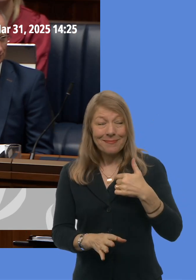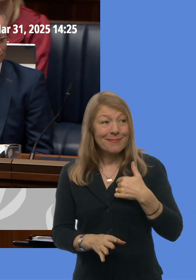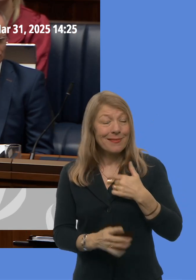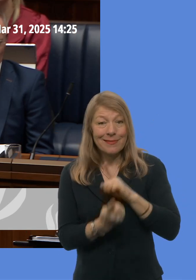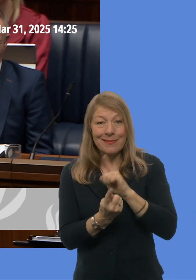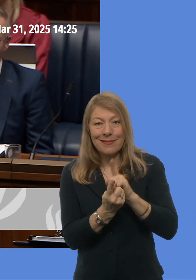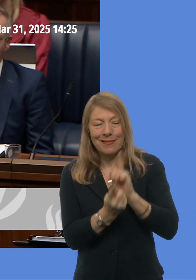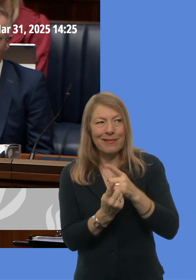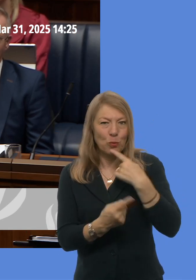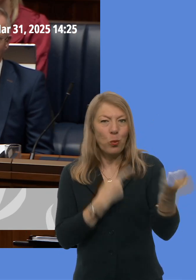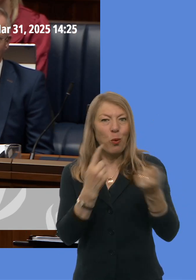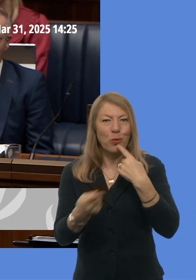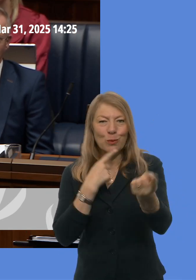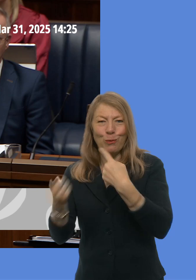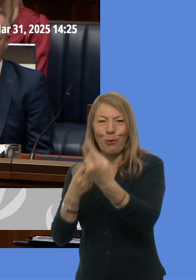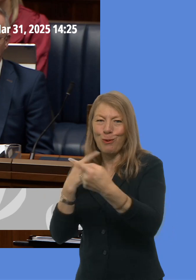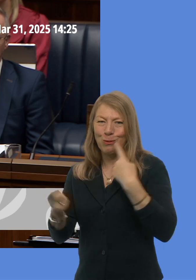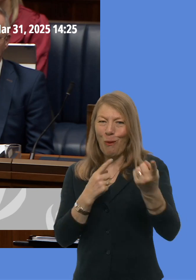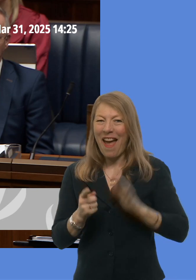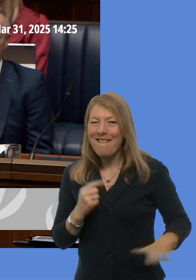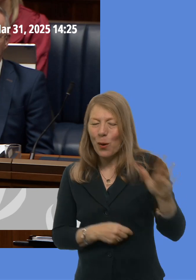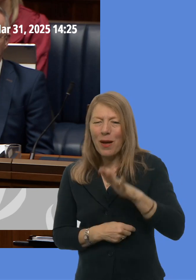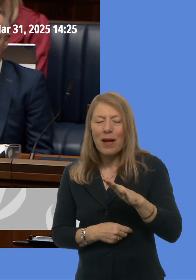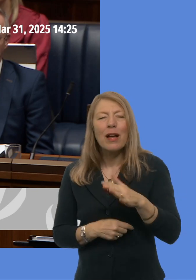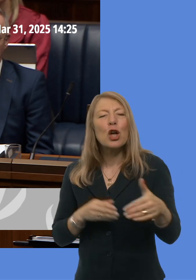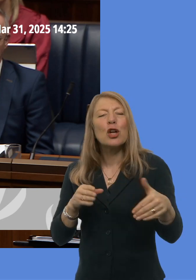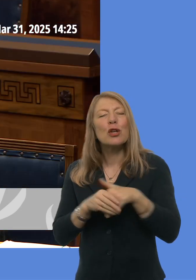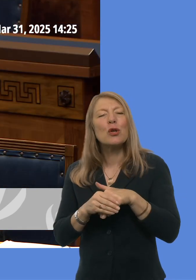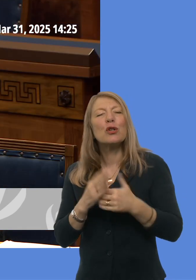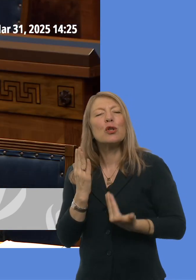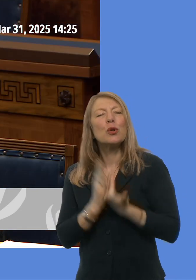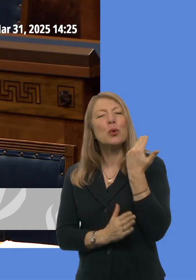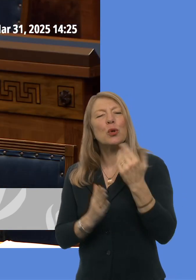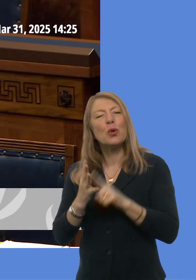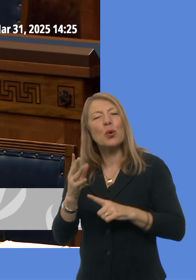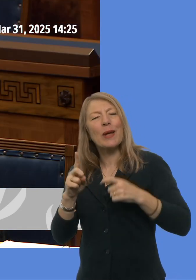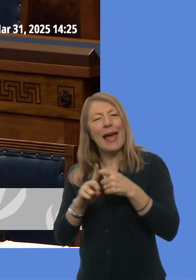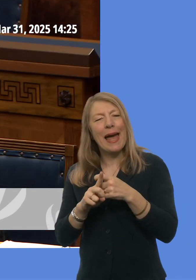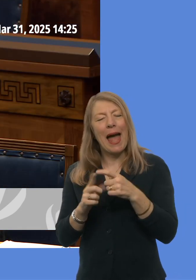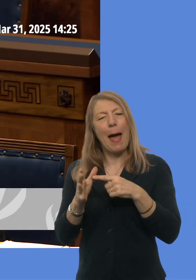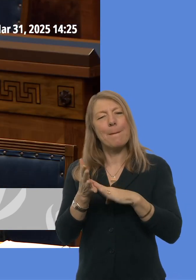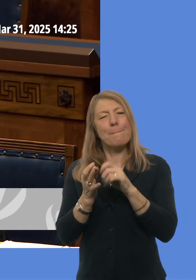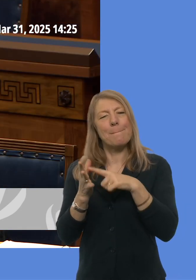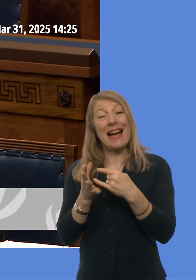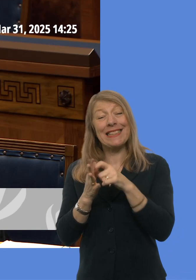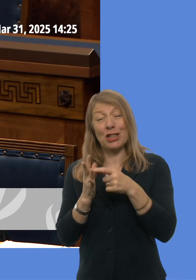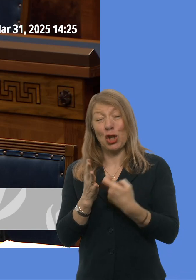the new UK ambassador to the UK, Lord Mandelson, and asked for his support in his representations and his engagement with the US Administration.